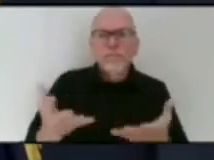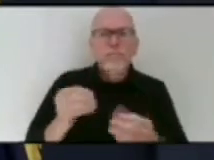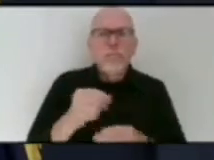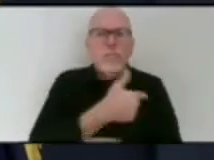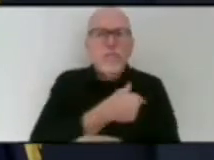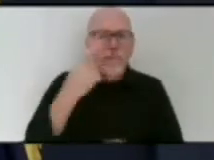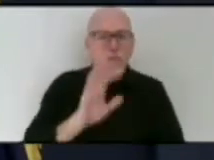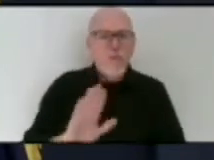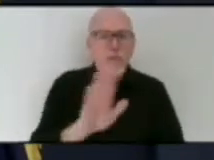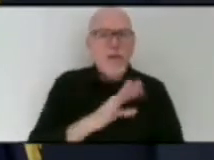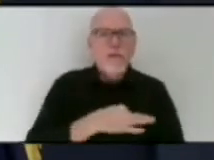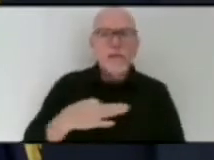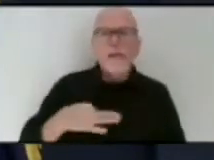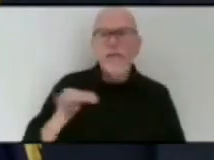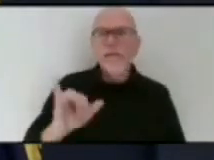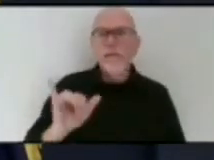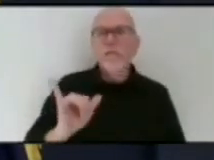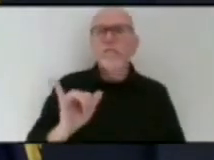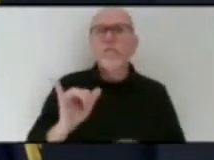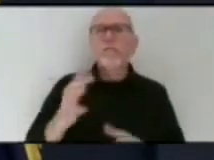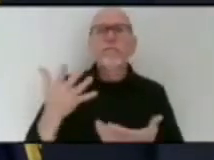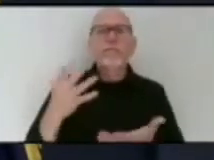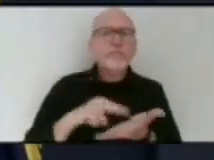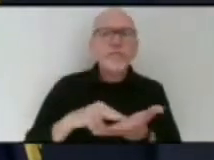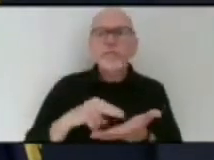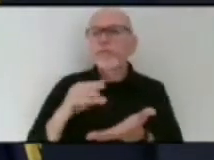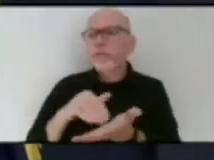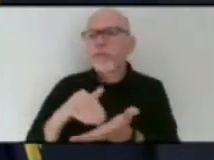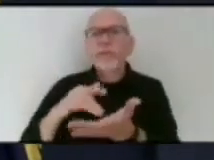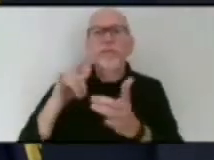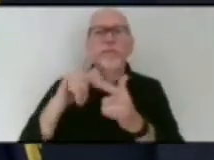staff to healthcare workers at other hospitals and health care workers in